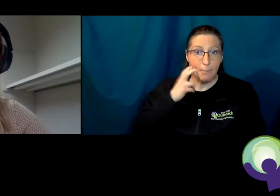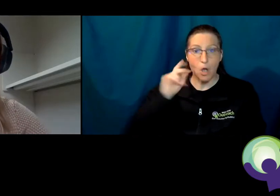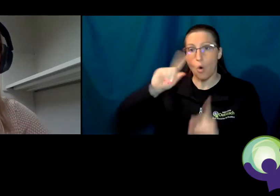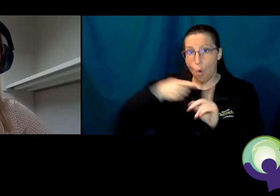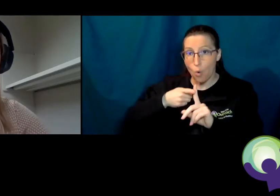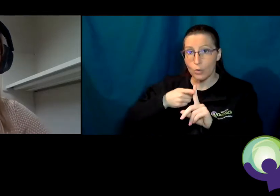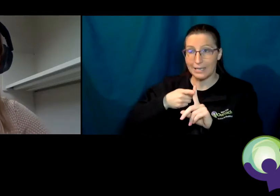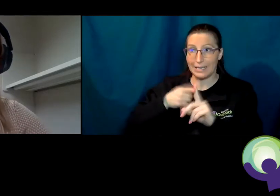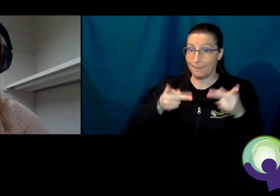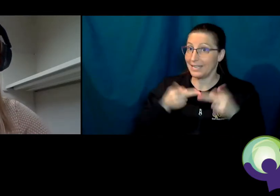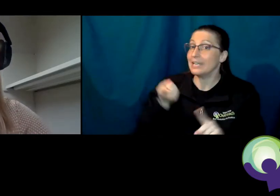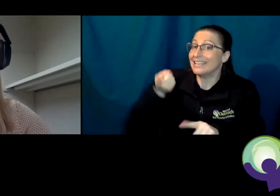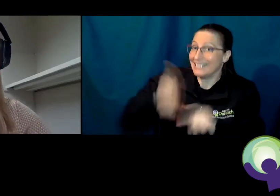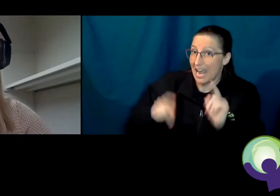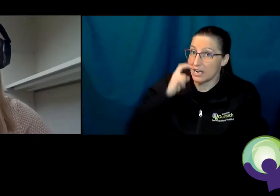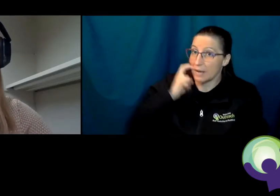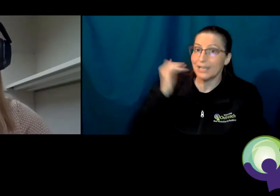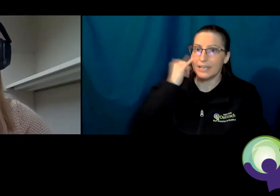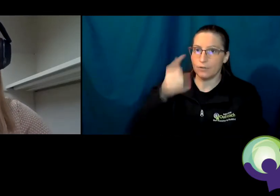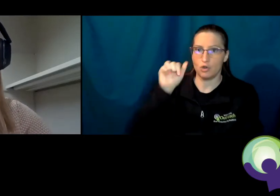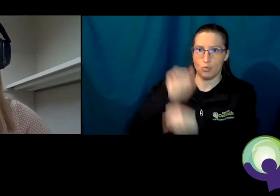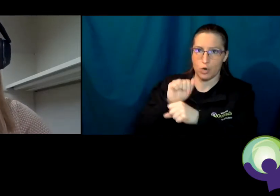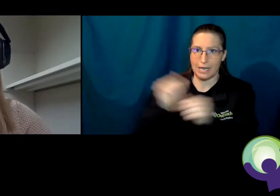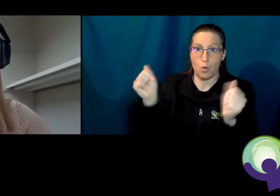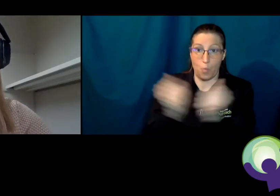allowed to chew gum in is if you are working with food.